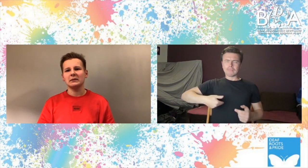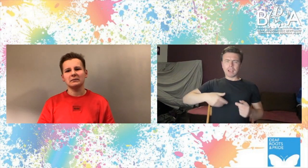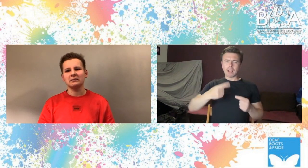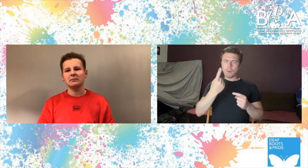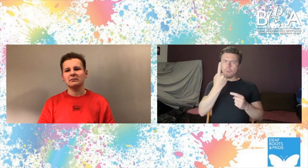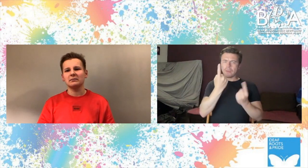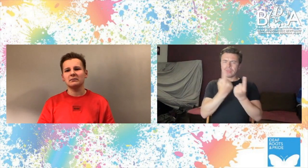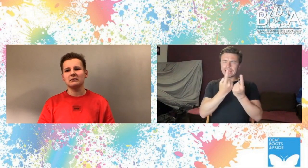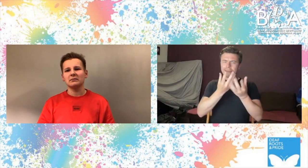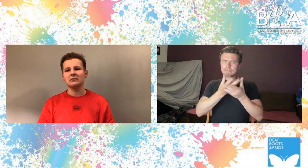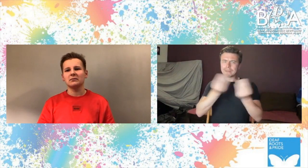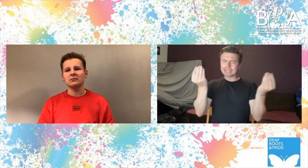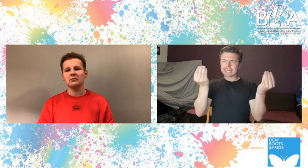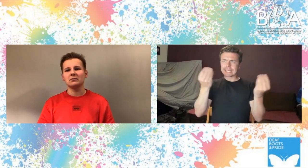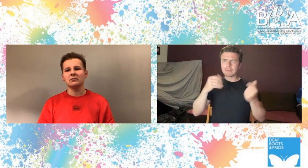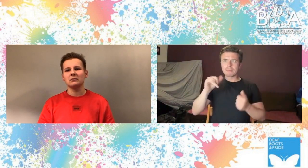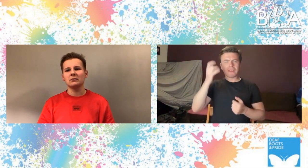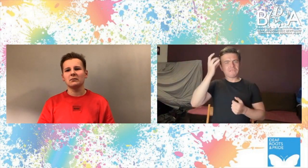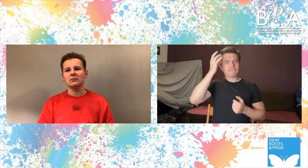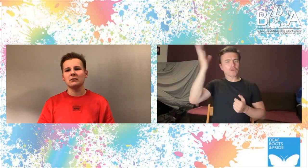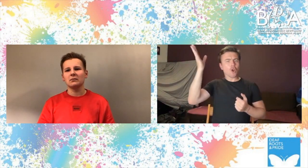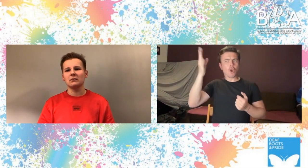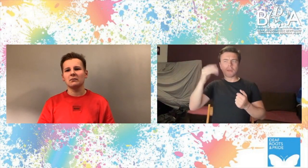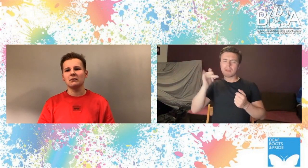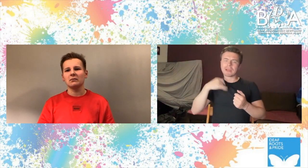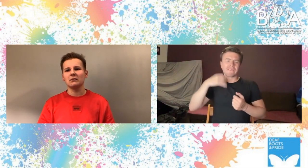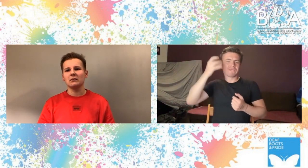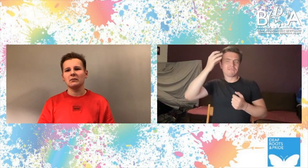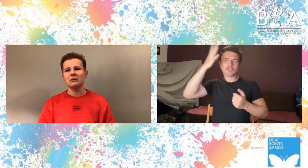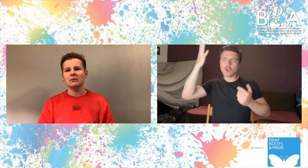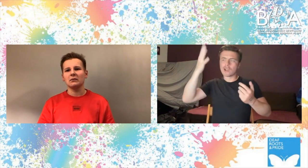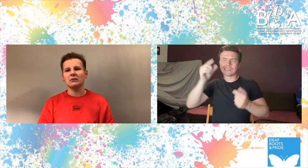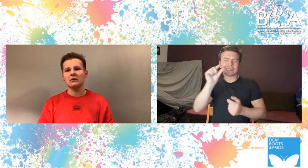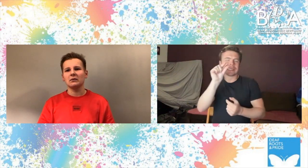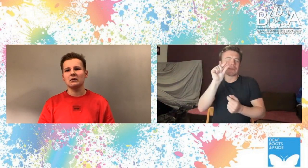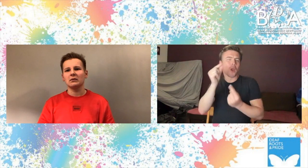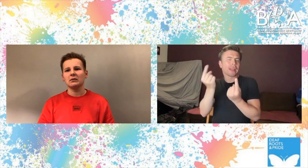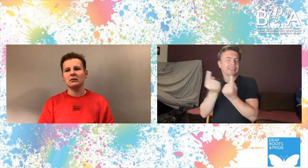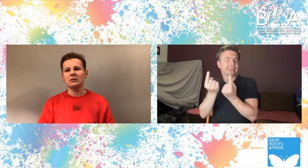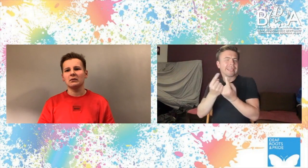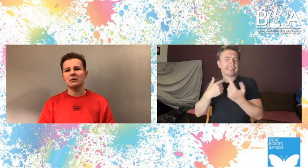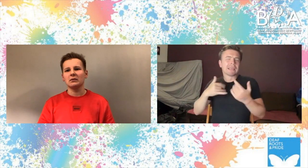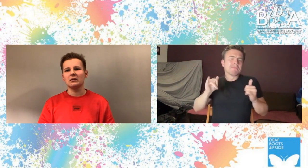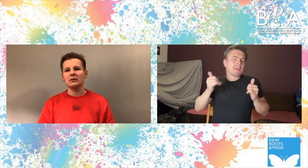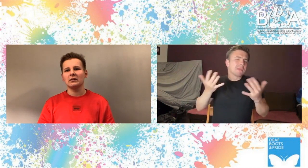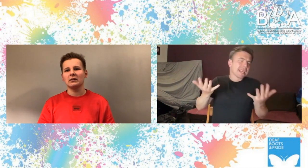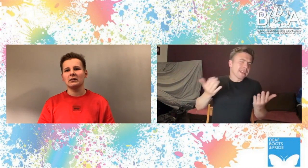was something missing, something I’d forgotten, just some small thing.